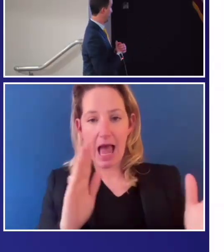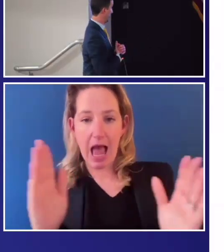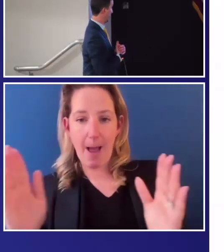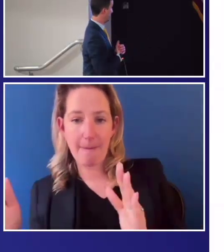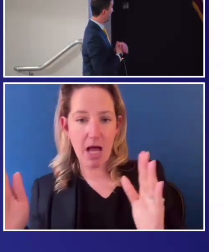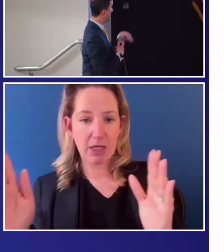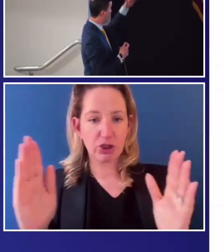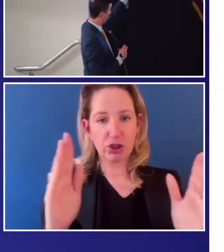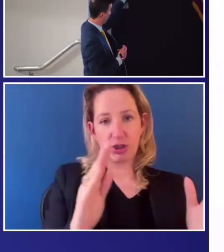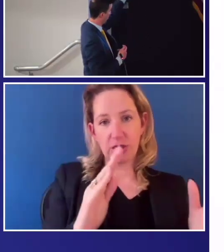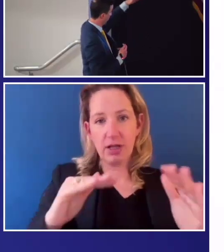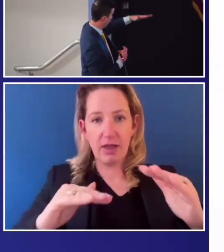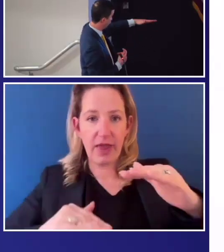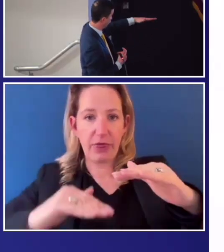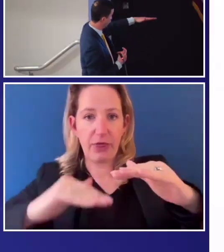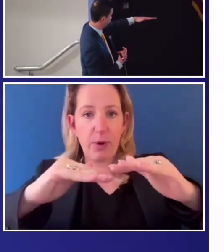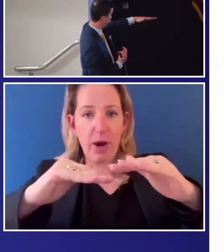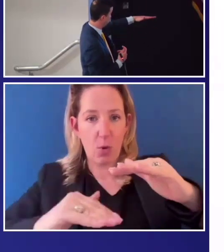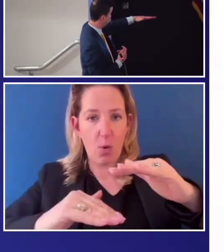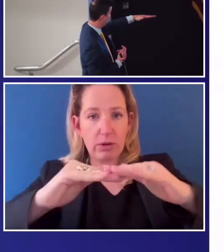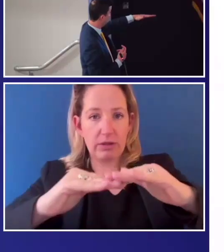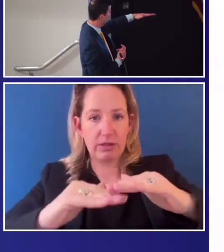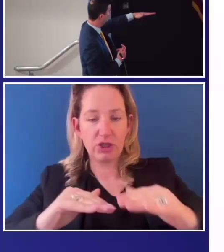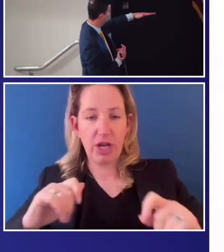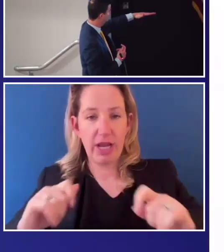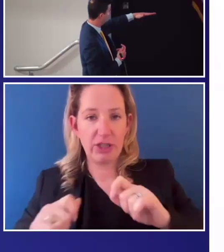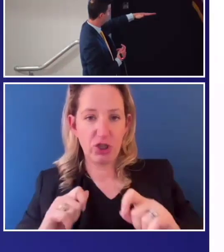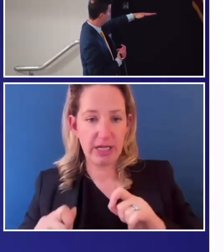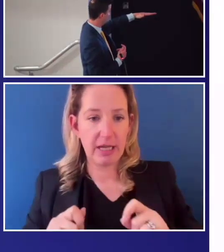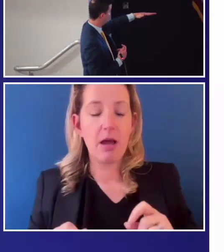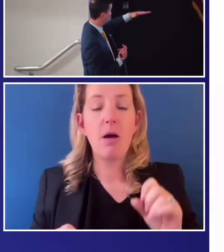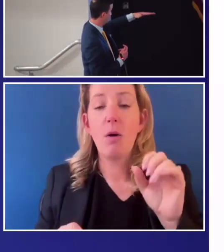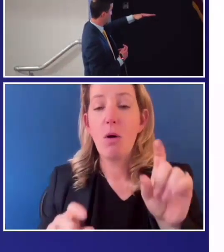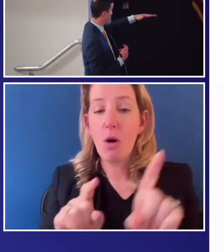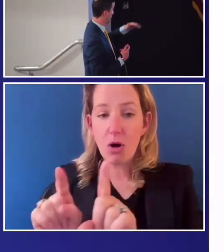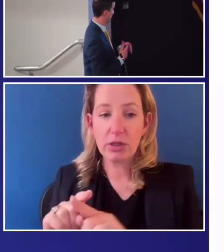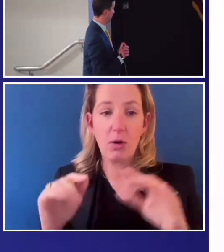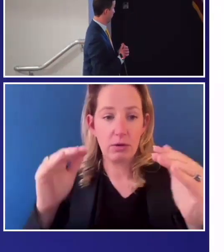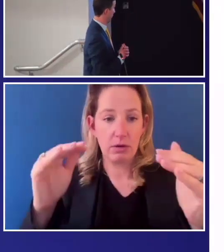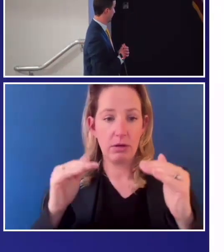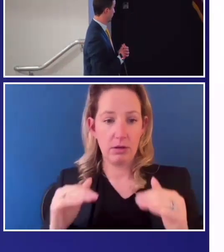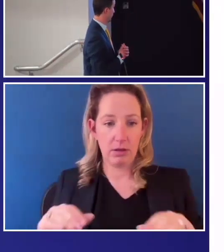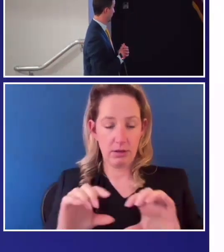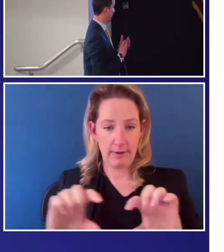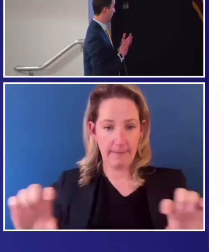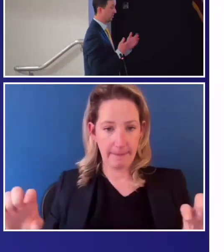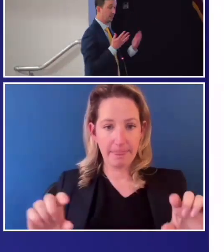changes. Or you can go down to the next row and see the different definition of earnings, which was wages,